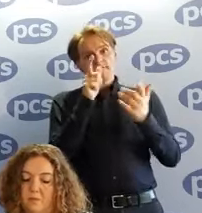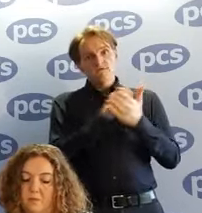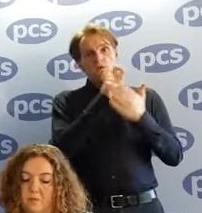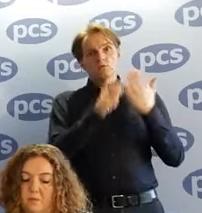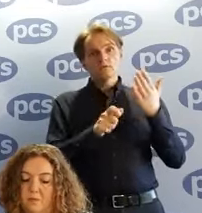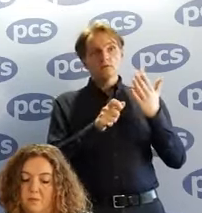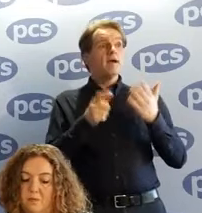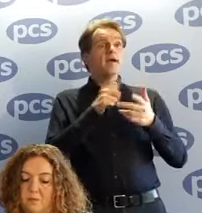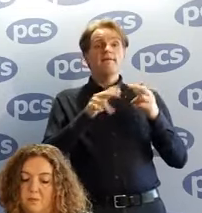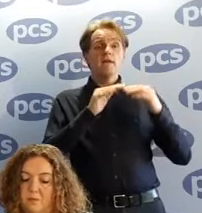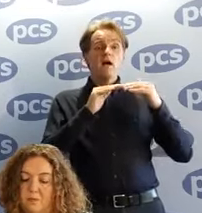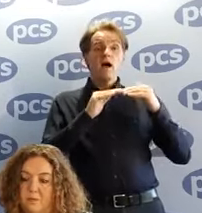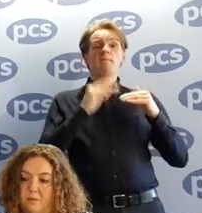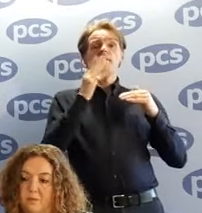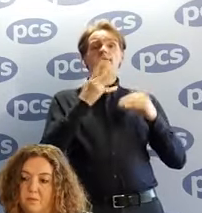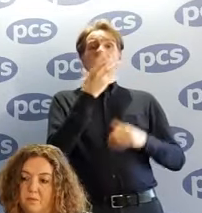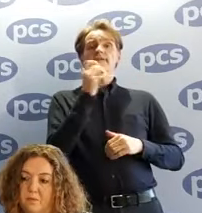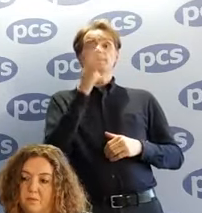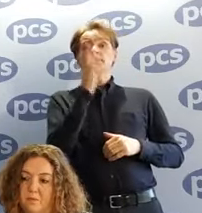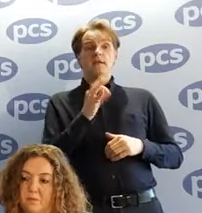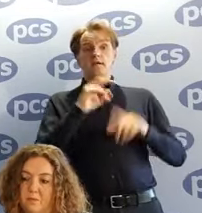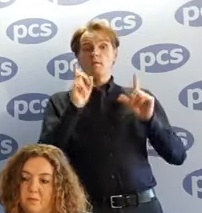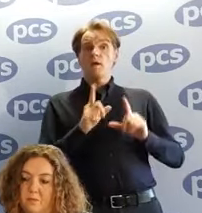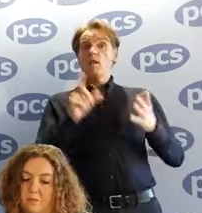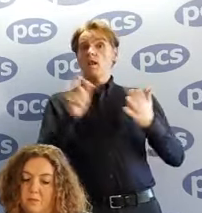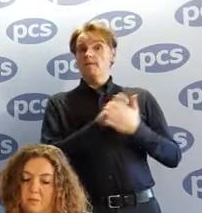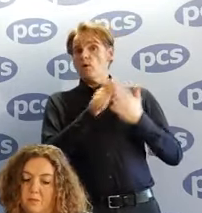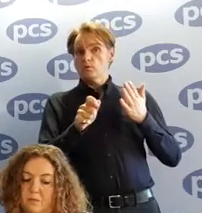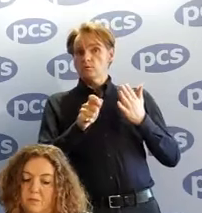the threshold, it doesn't mean we'll call a strike it means we can go to the